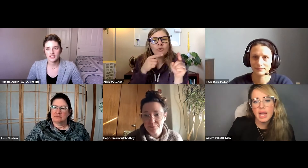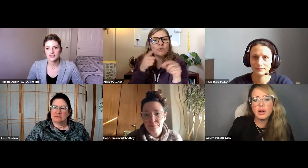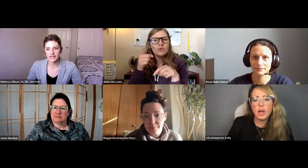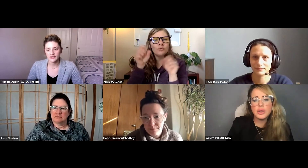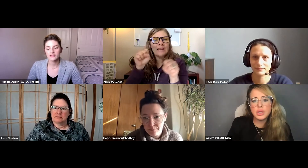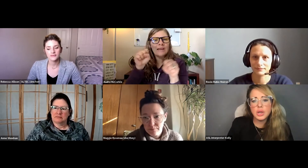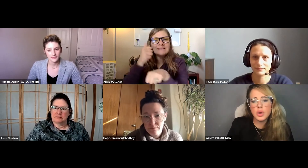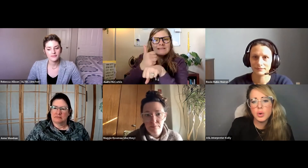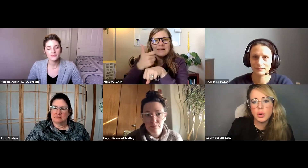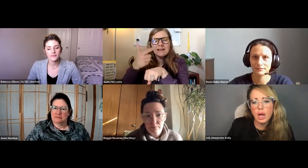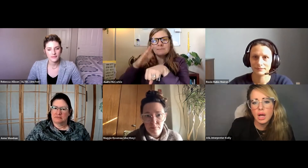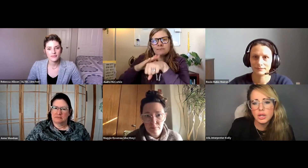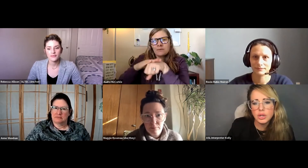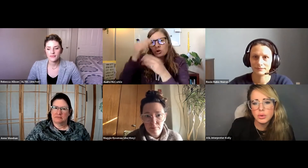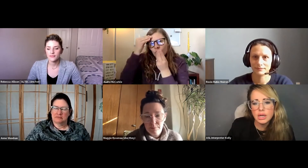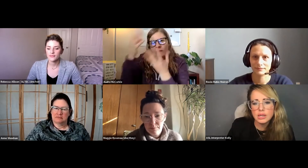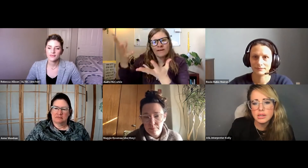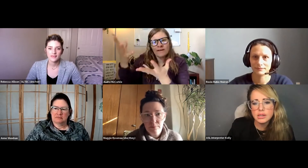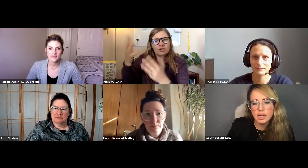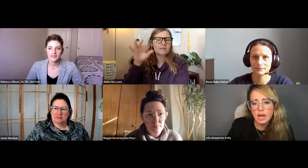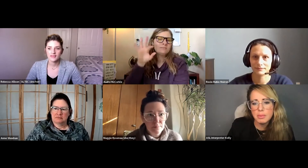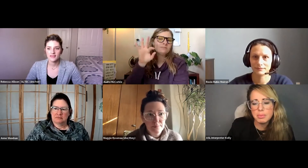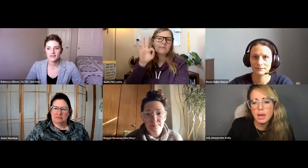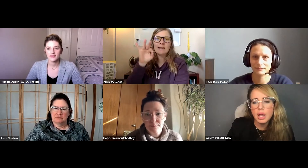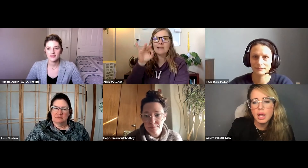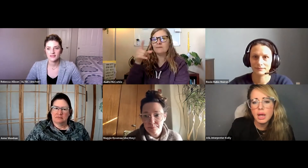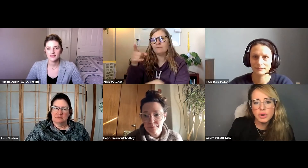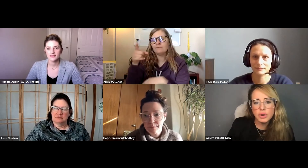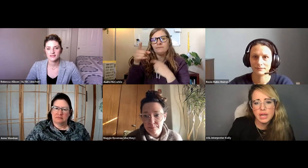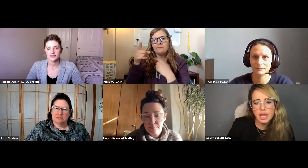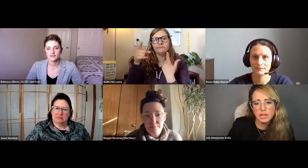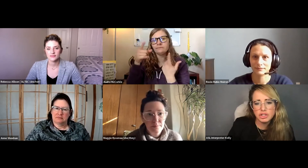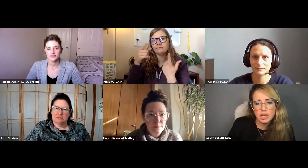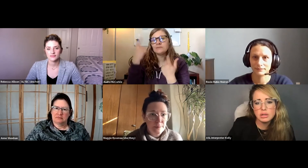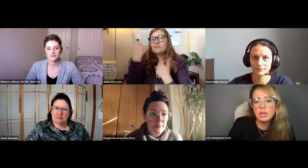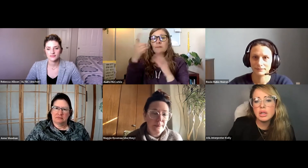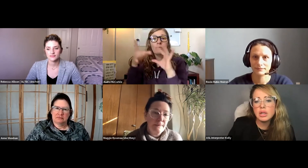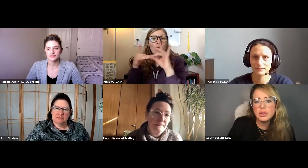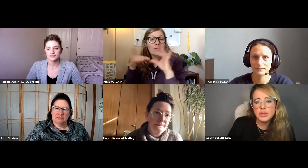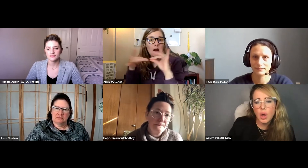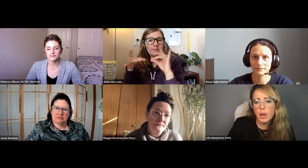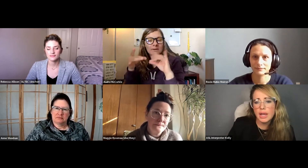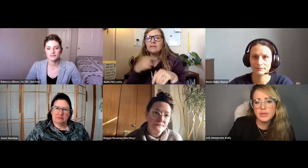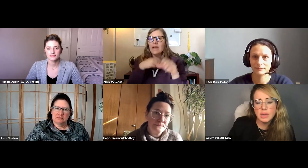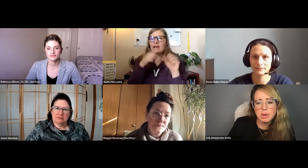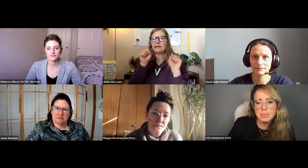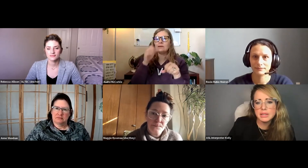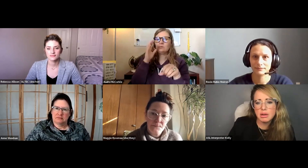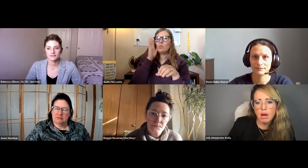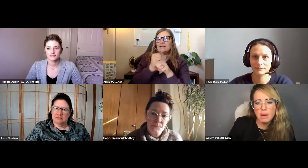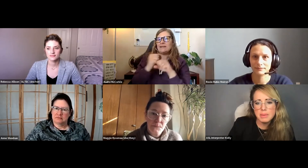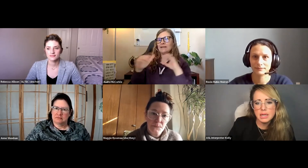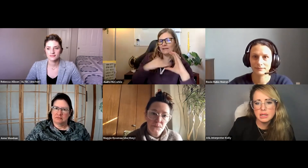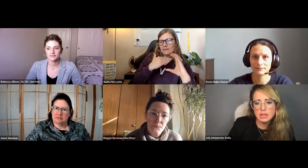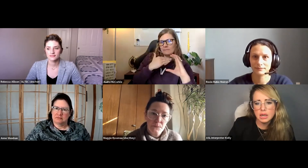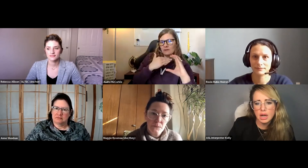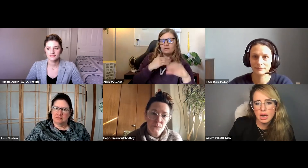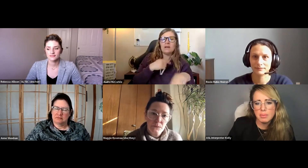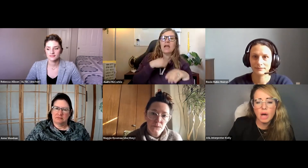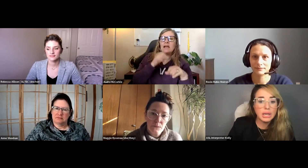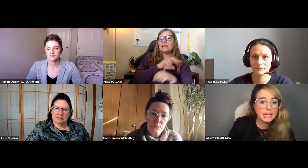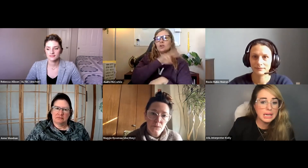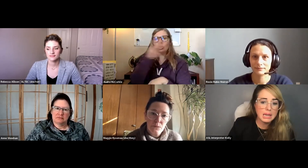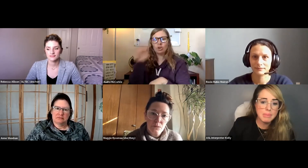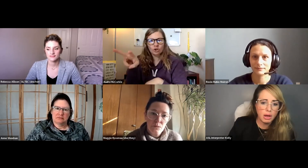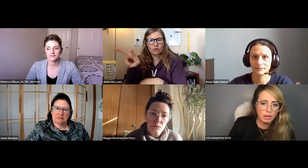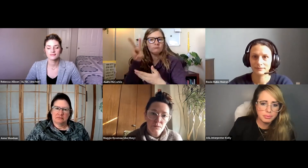And also you can set up a notification so if someone makes a comment I'll get an email